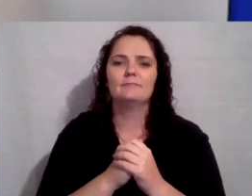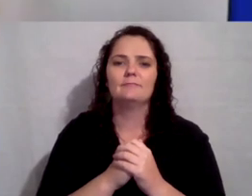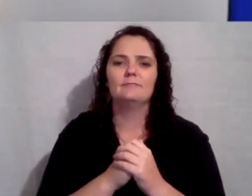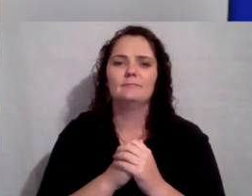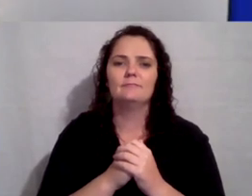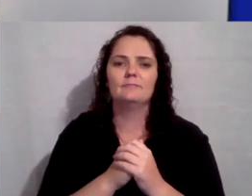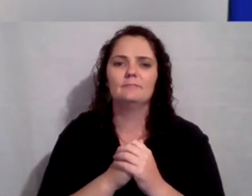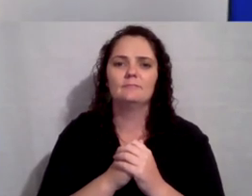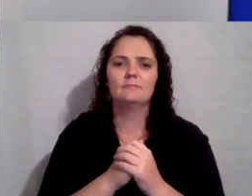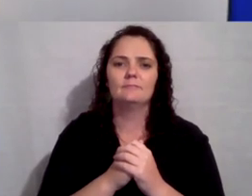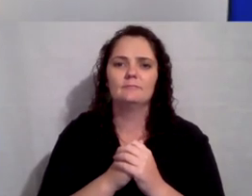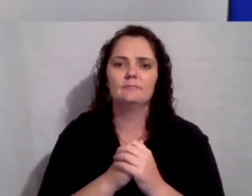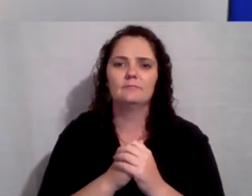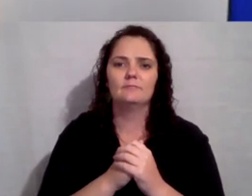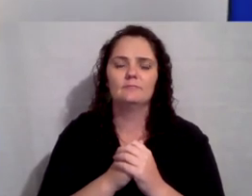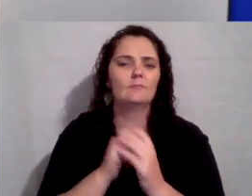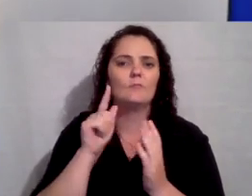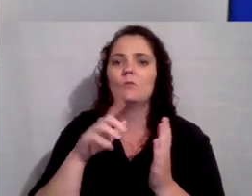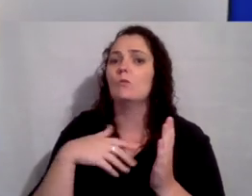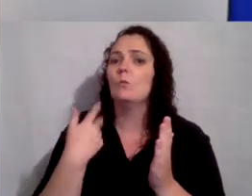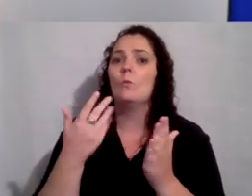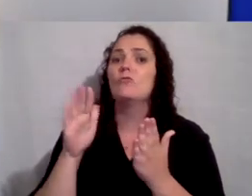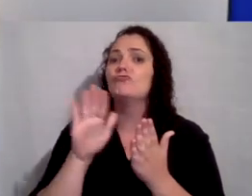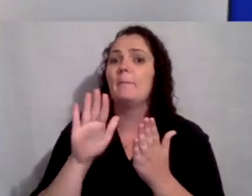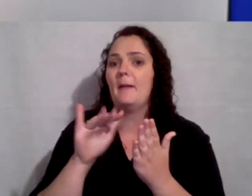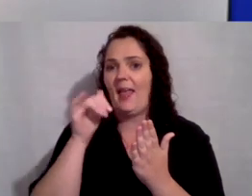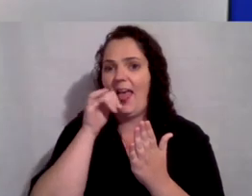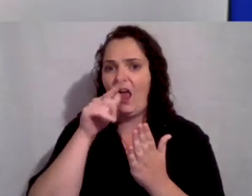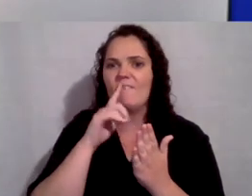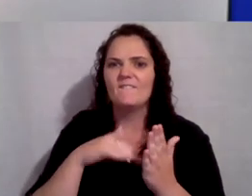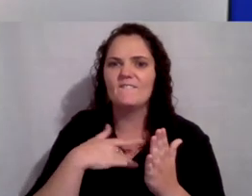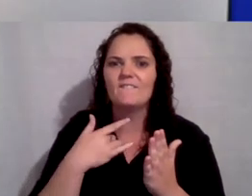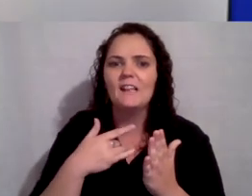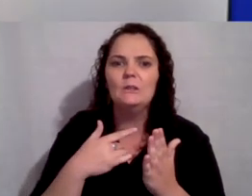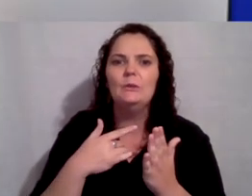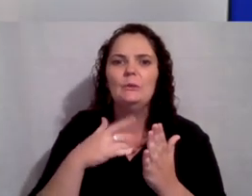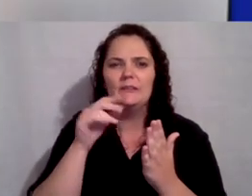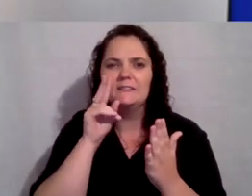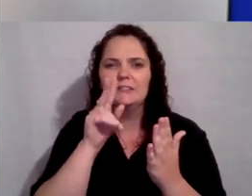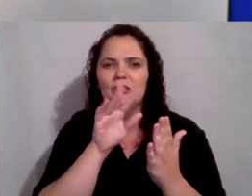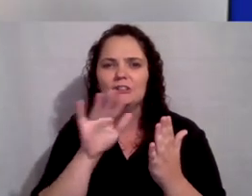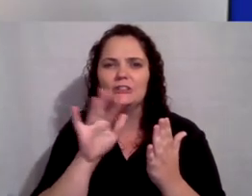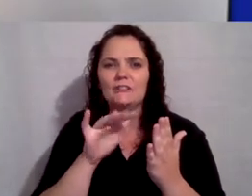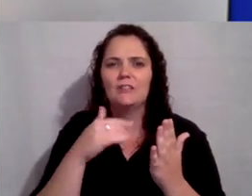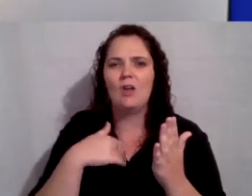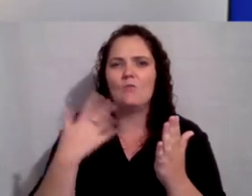Alright there we go, now what you don't want to do is rub that, don't – you're going to be tempted I know, you're going to see the texture of that